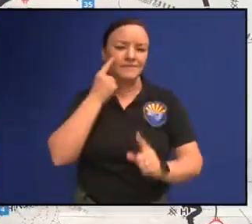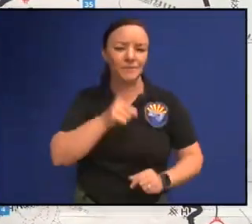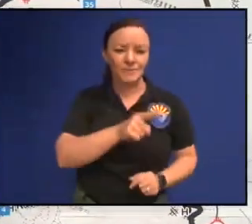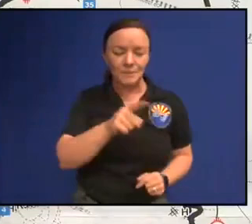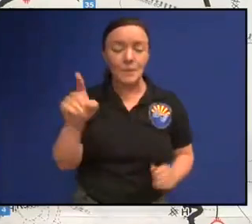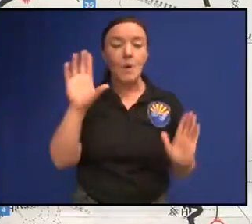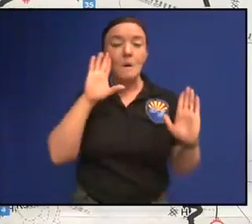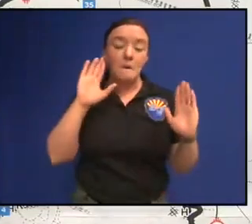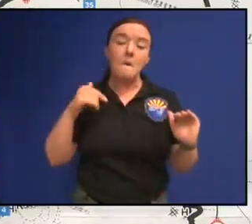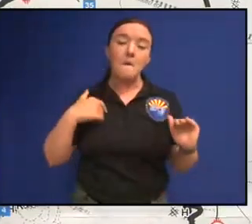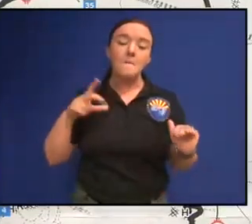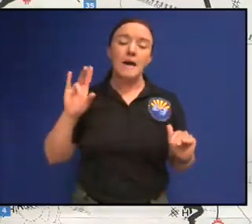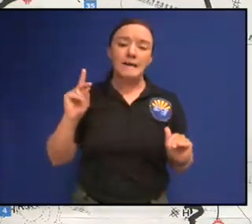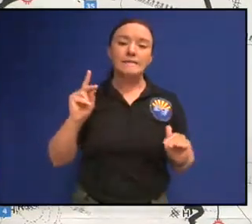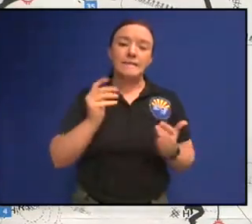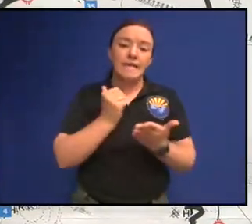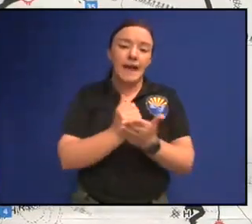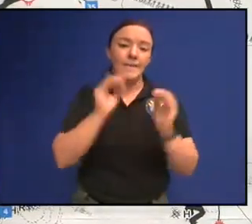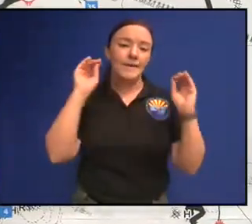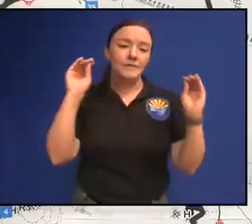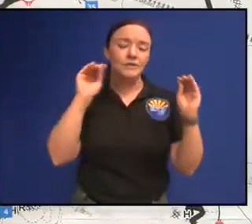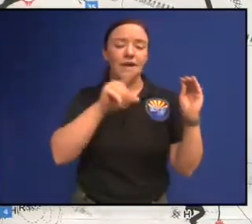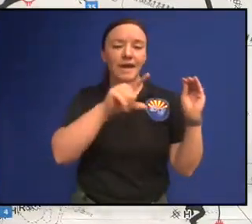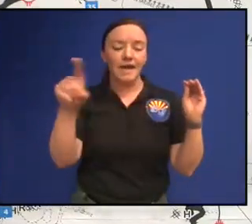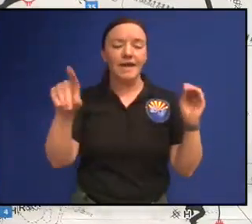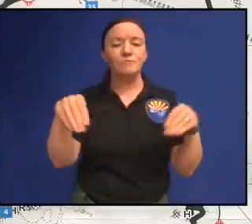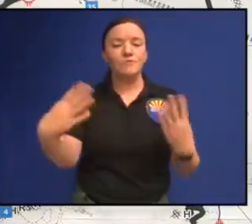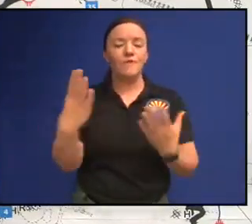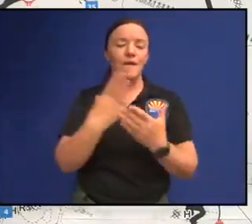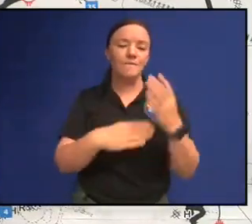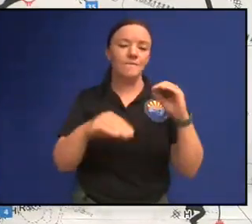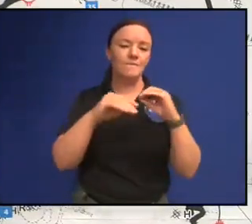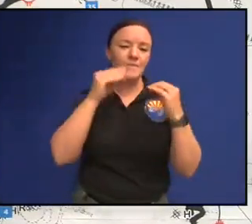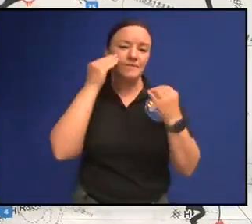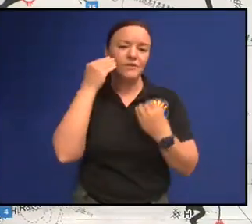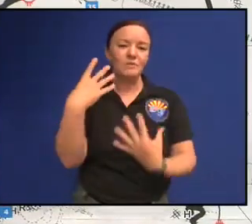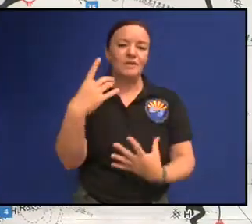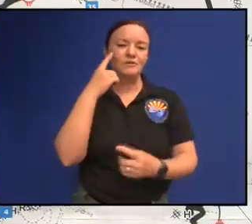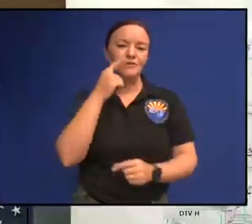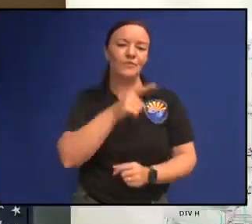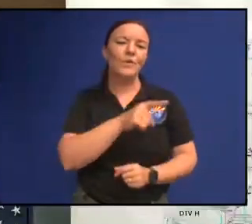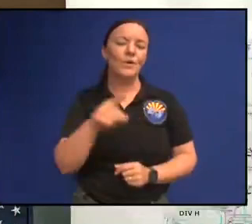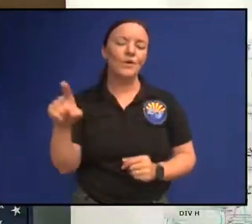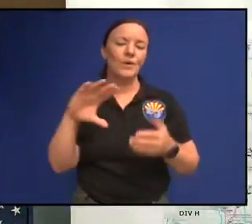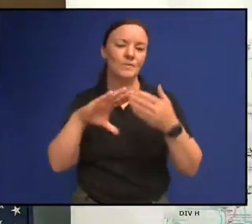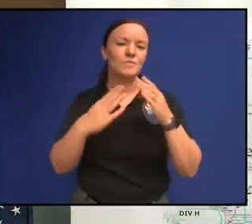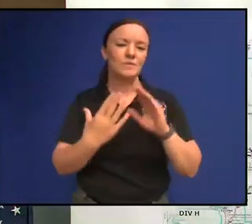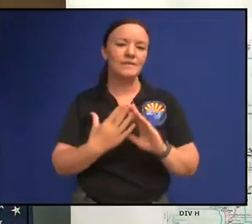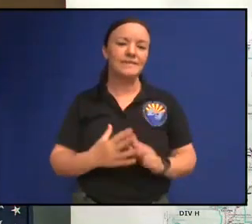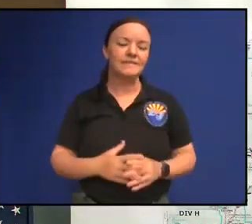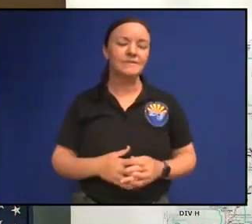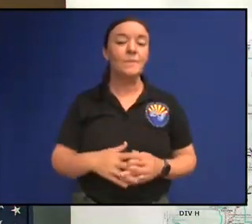LITTLE INFORMATION TO EVERYBODY IN THE COMMUNITIES AROUND THE FIRE AREA. SO WITH THAT, THANK YOU VERY MUCH AND YOU GUYS, BE SAFE